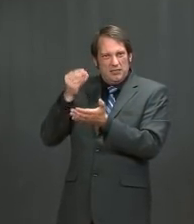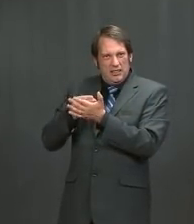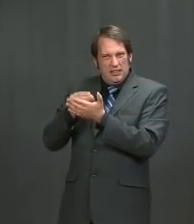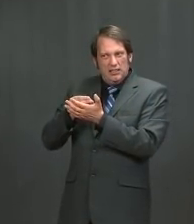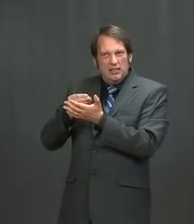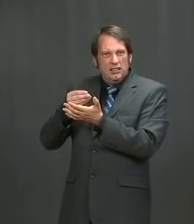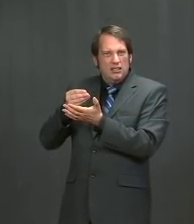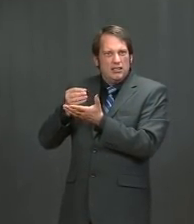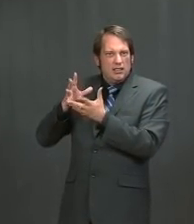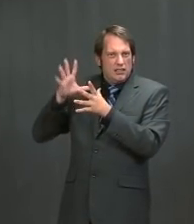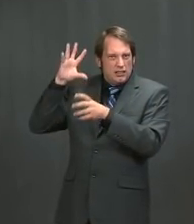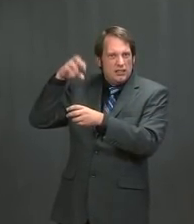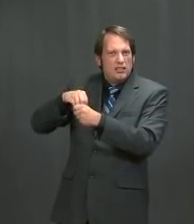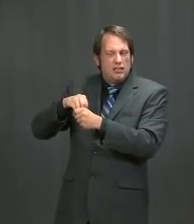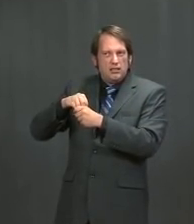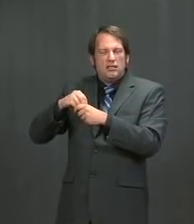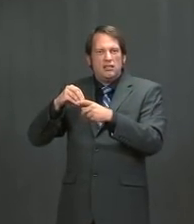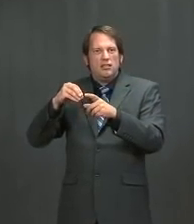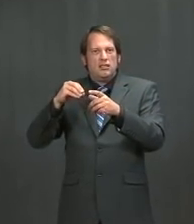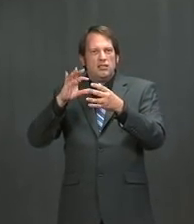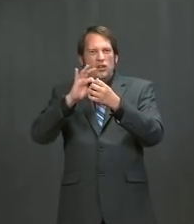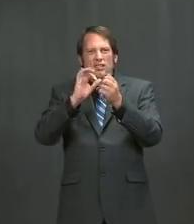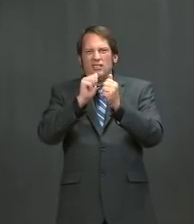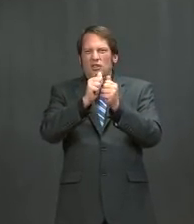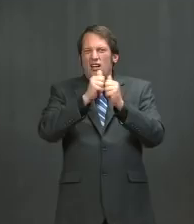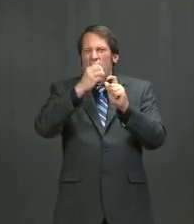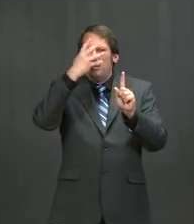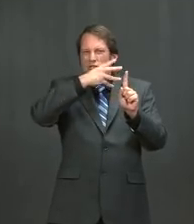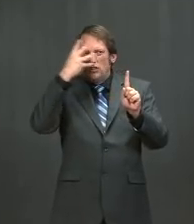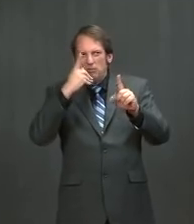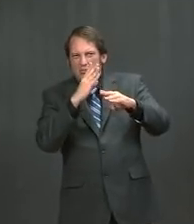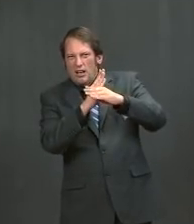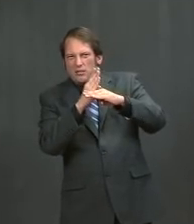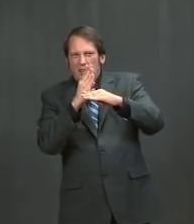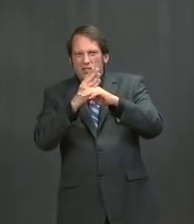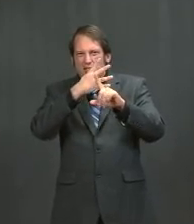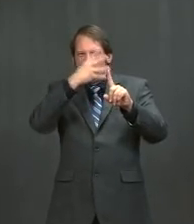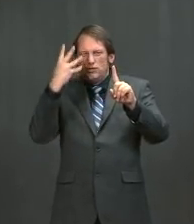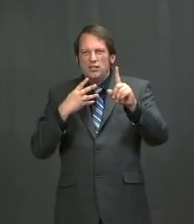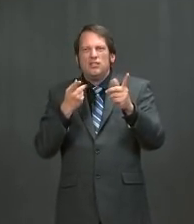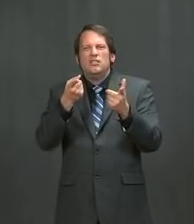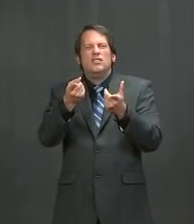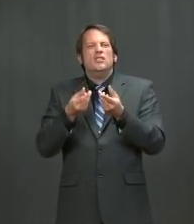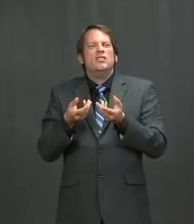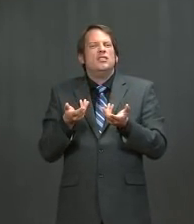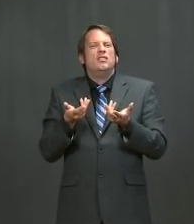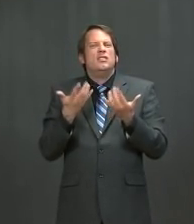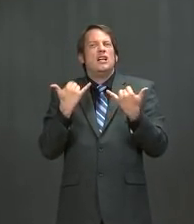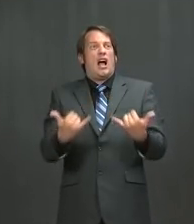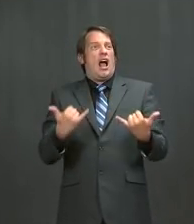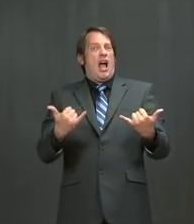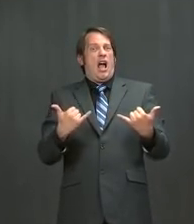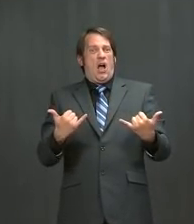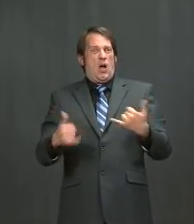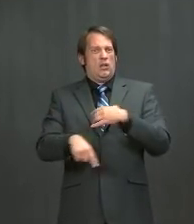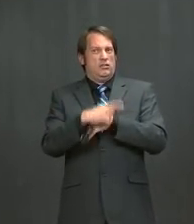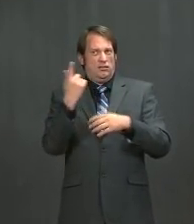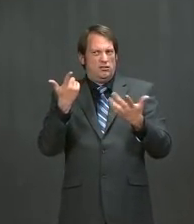What lessons did the President learn from that experience that he's applying to dealing with the crisis now? Ms. Psaki: Well, I think one of the reasons